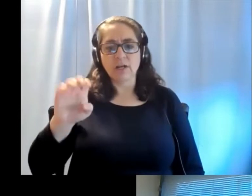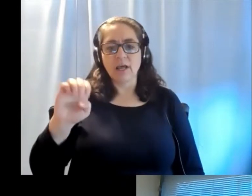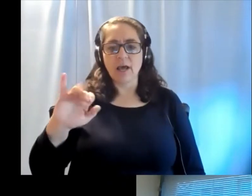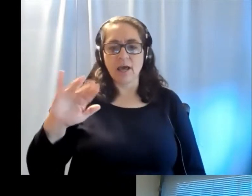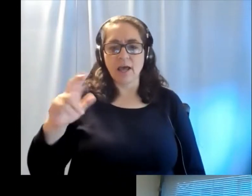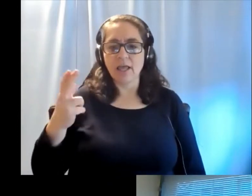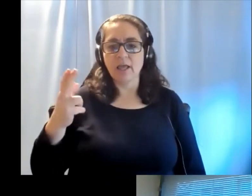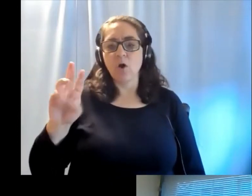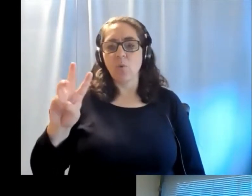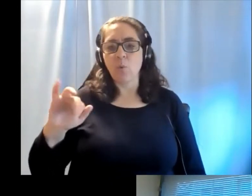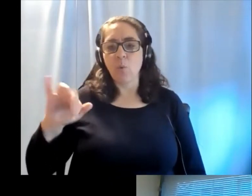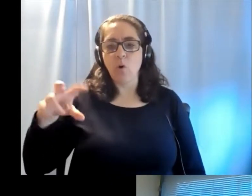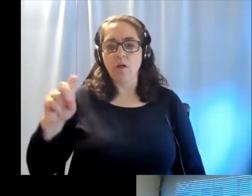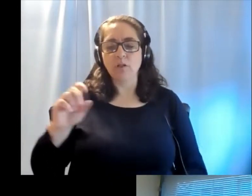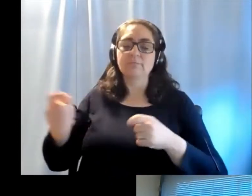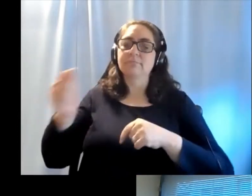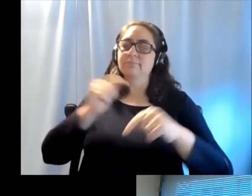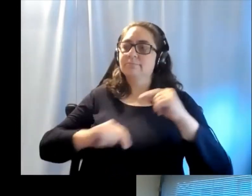in the field of audiology.